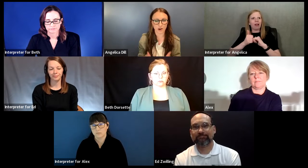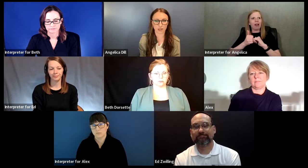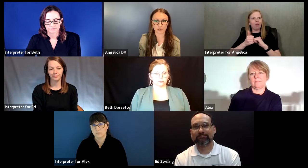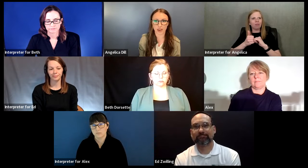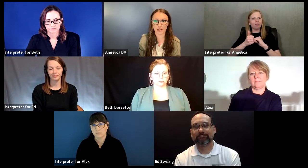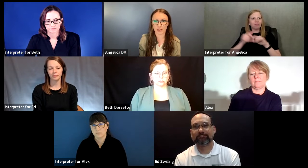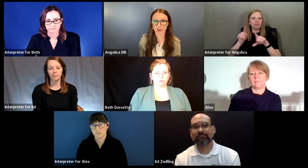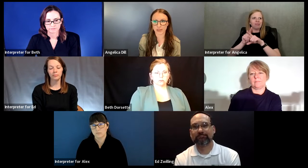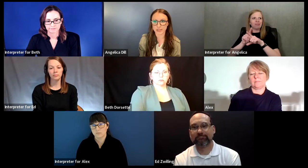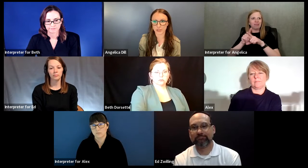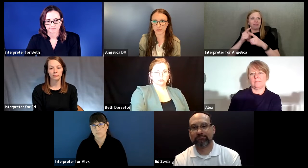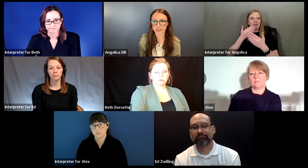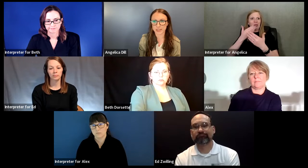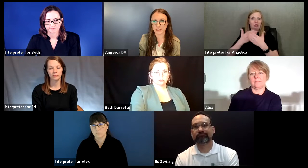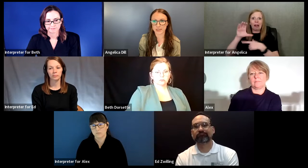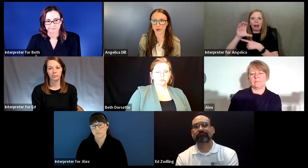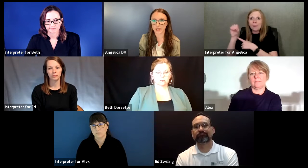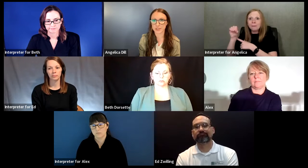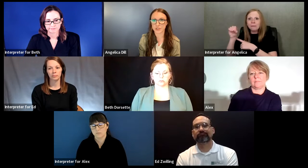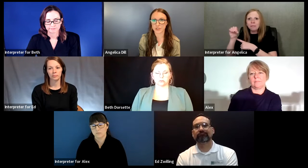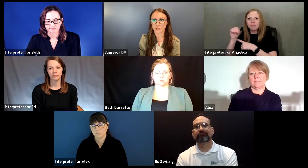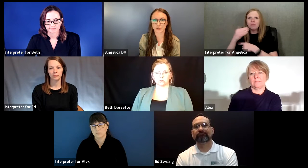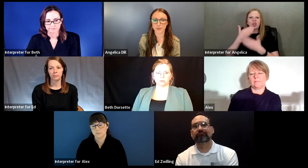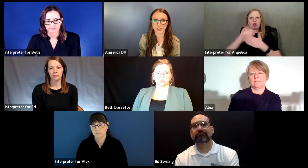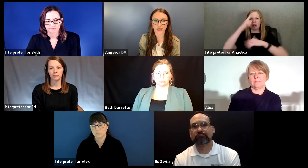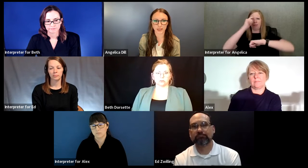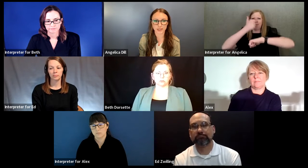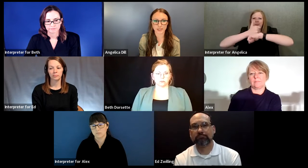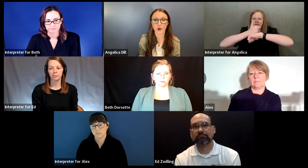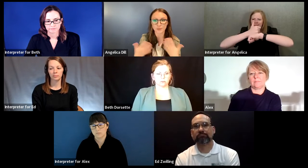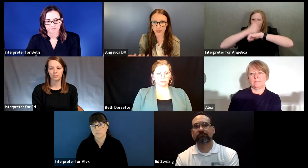And all of that. I think is a good mindset to go into information like this.